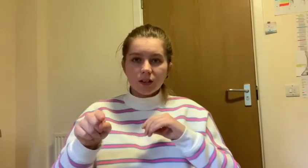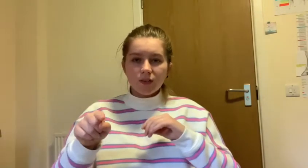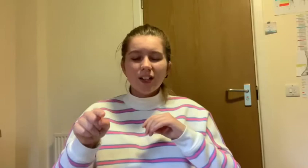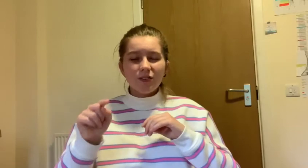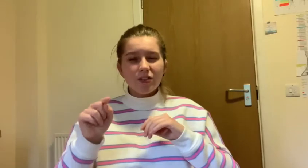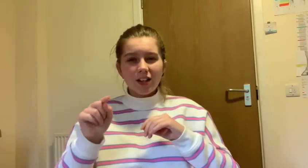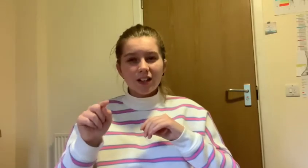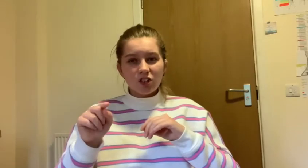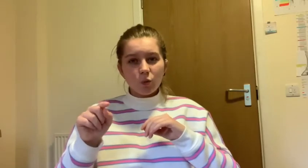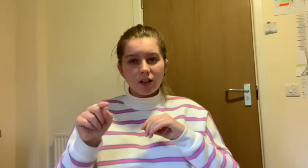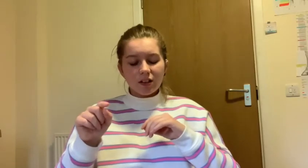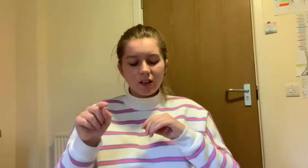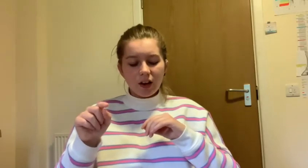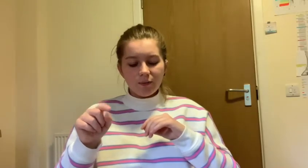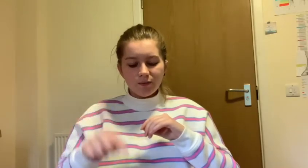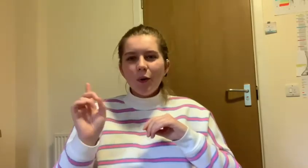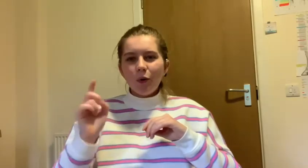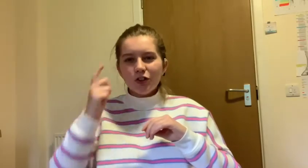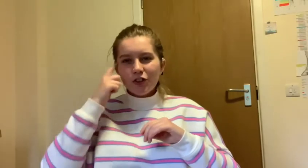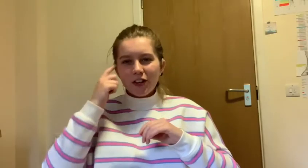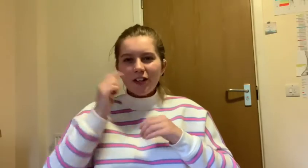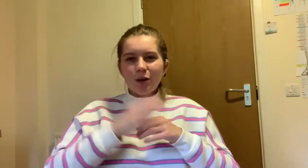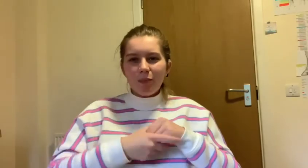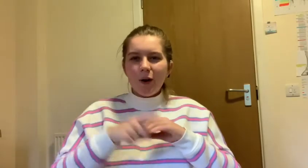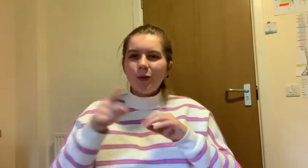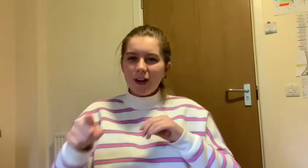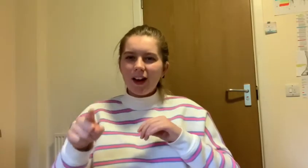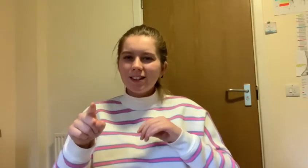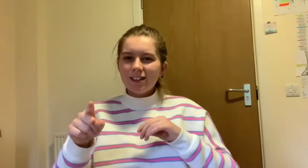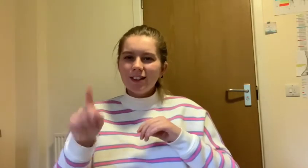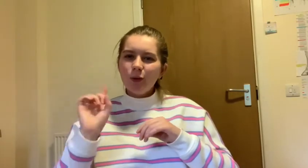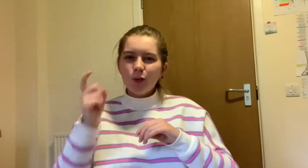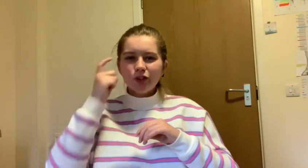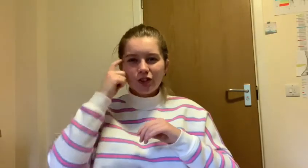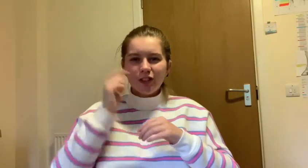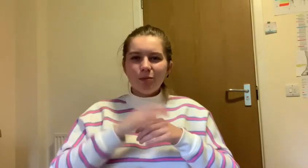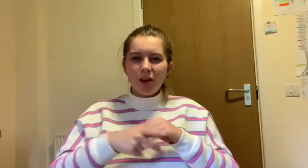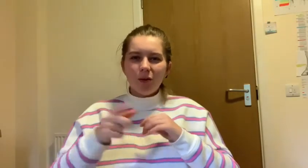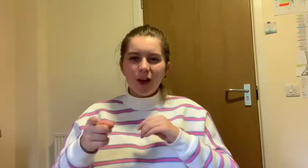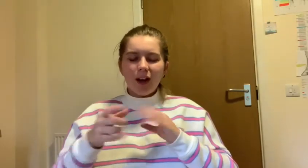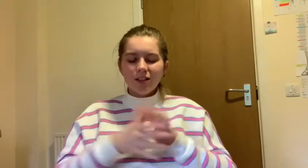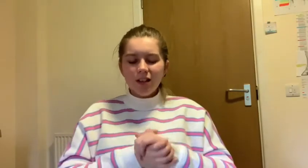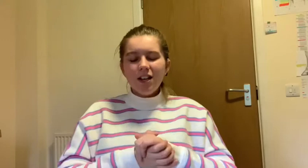That's very English what I did there. "What do you think about that?" x 2